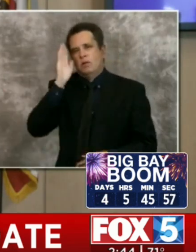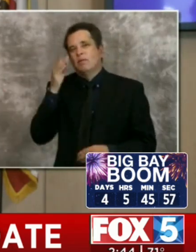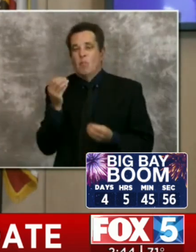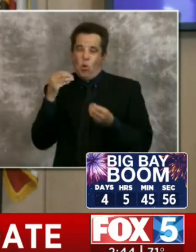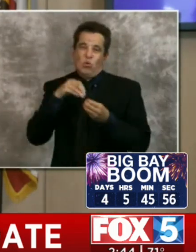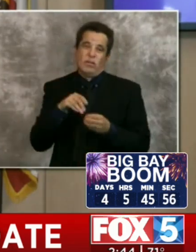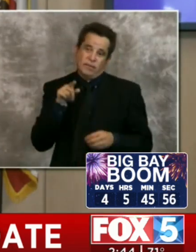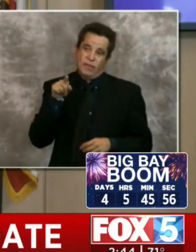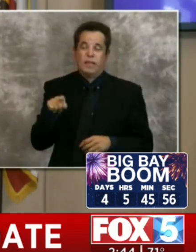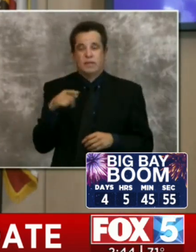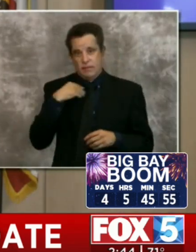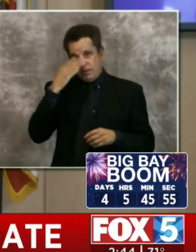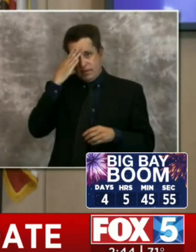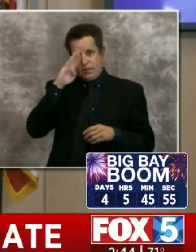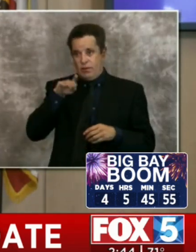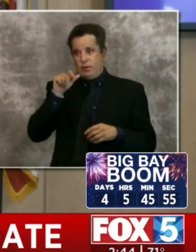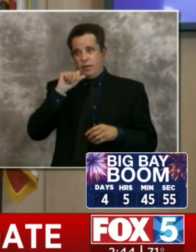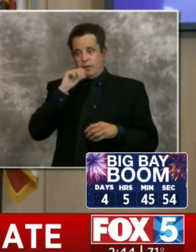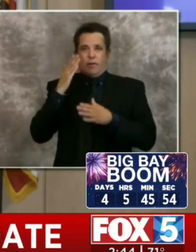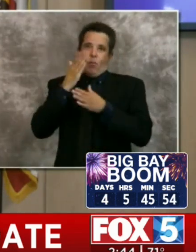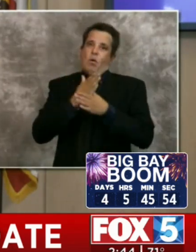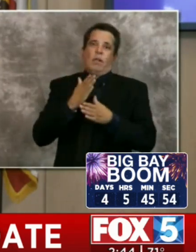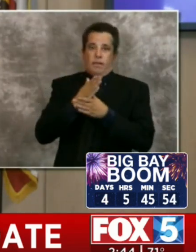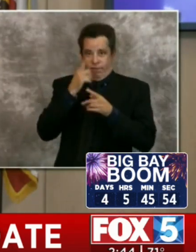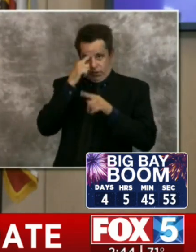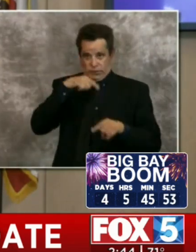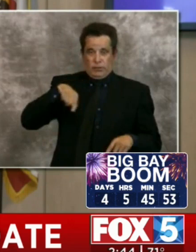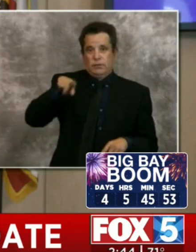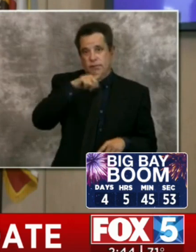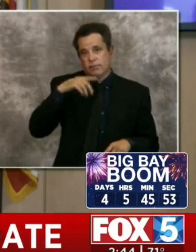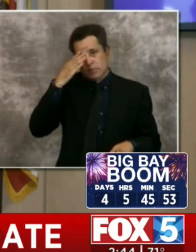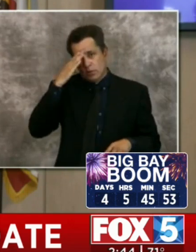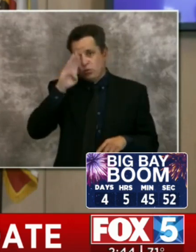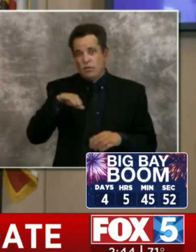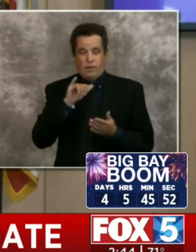DRINK THE LESS LIKELY. THEY ARE ABOUT SOCIAL DISTANCING.